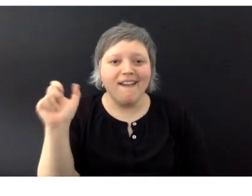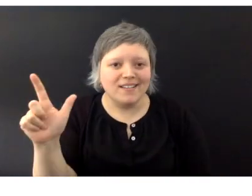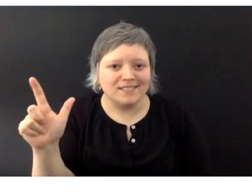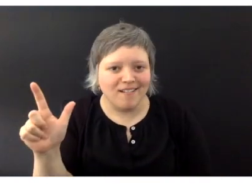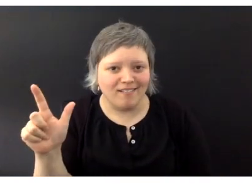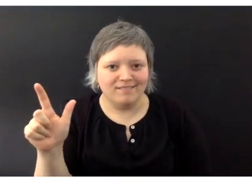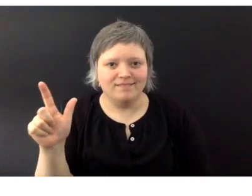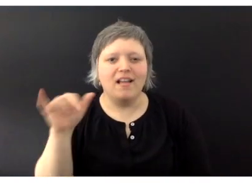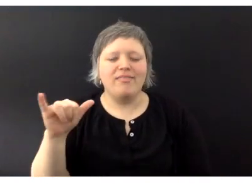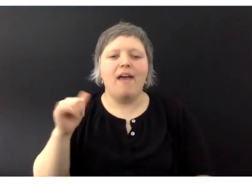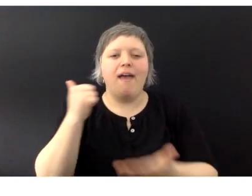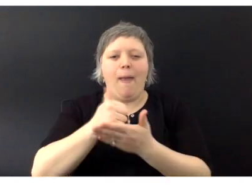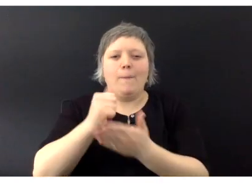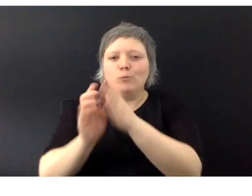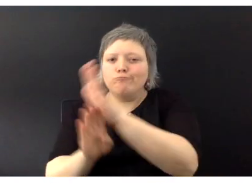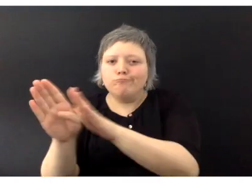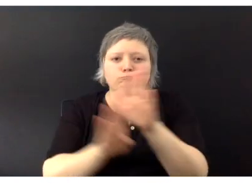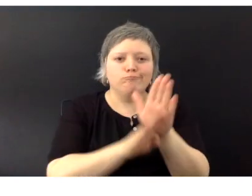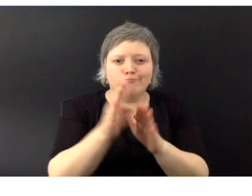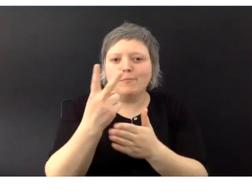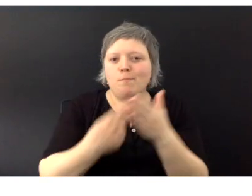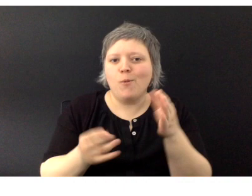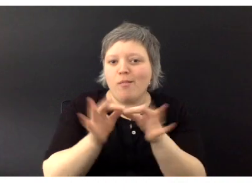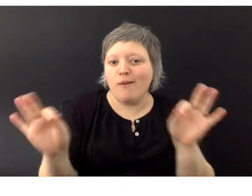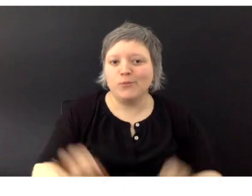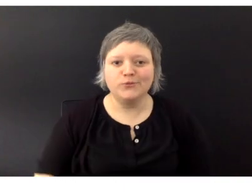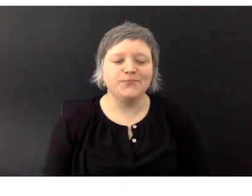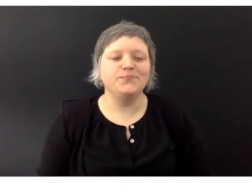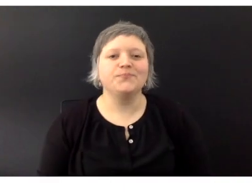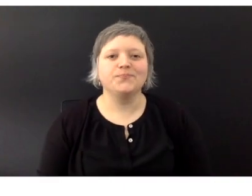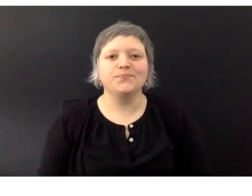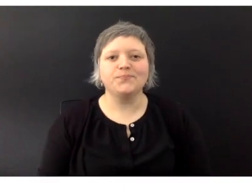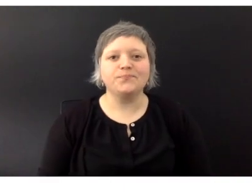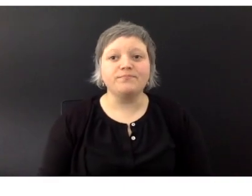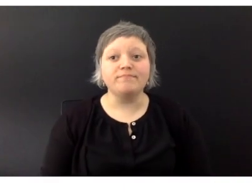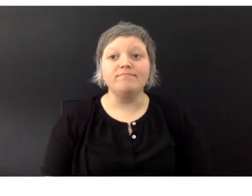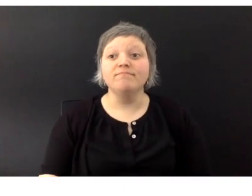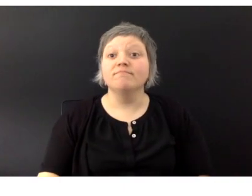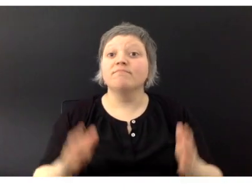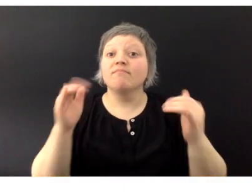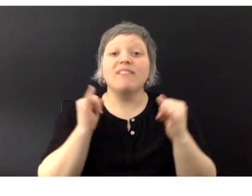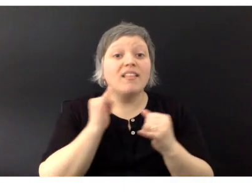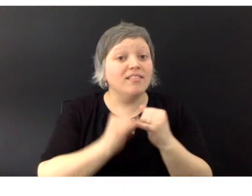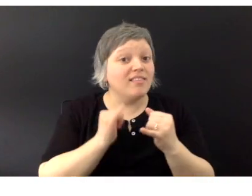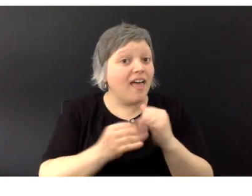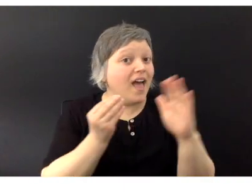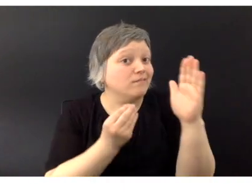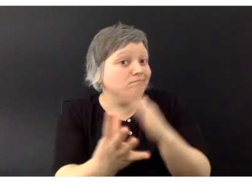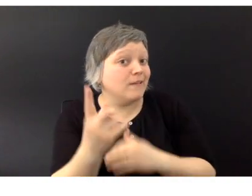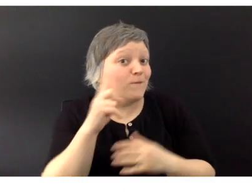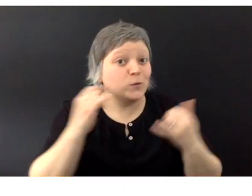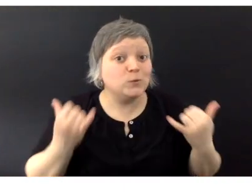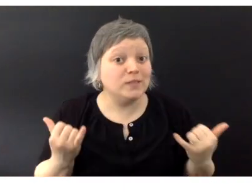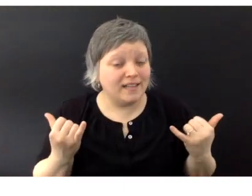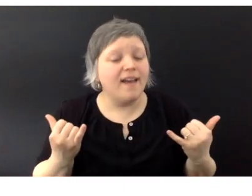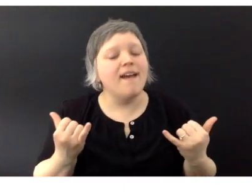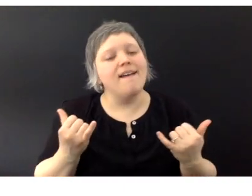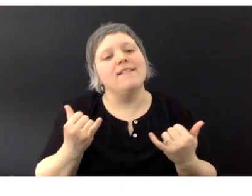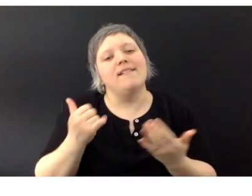as well in ASL and then they're looking at the print in English. and the last thing we're going